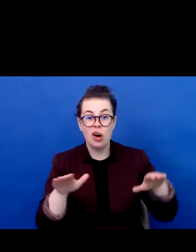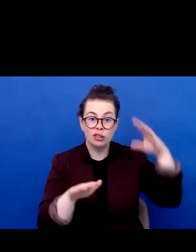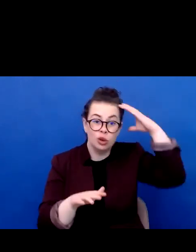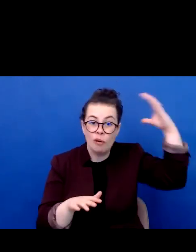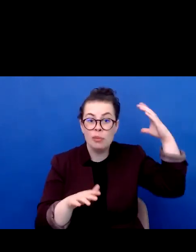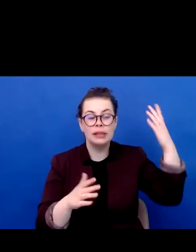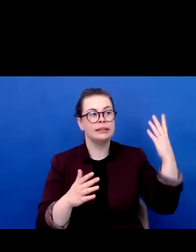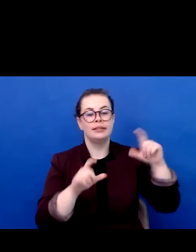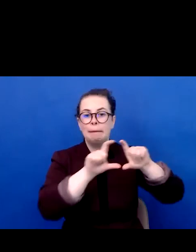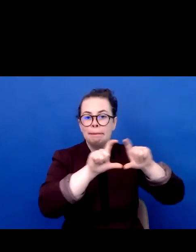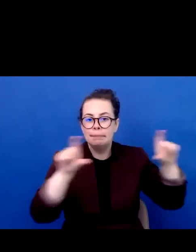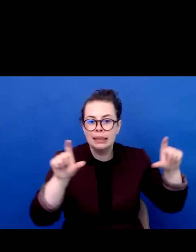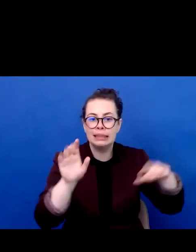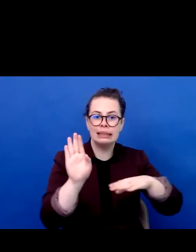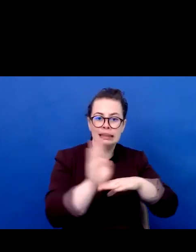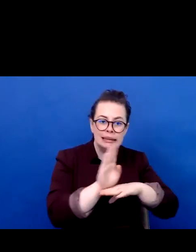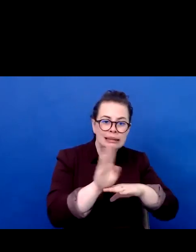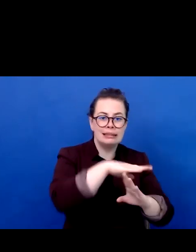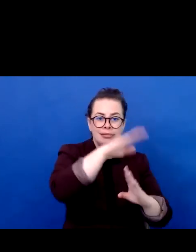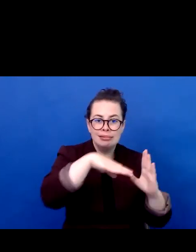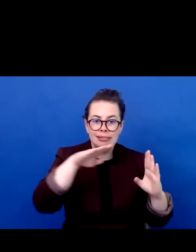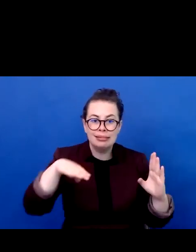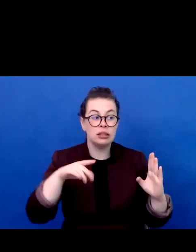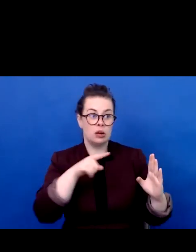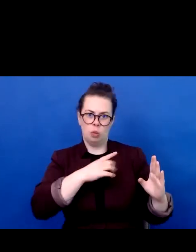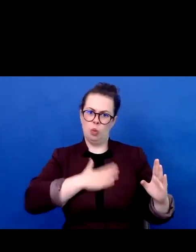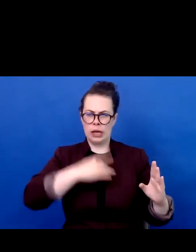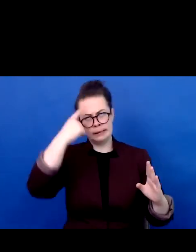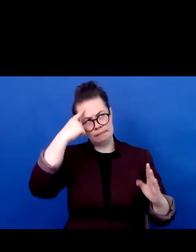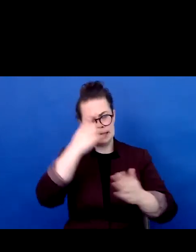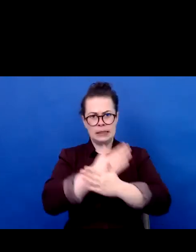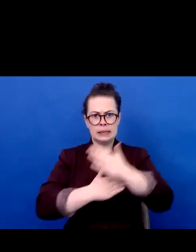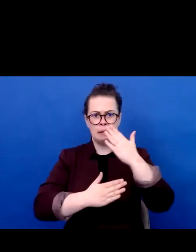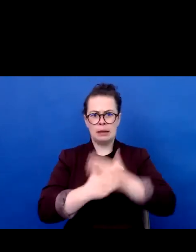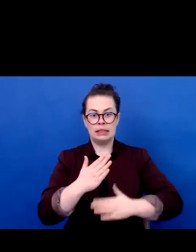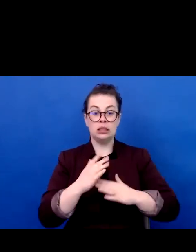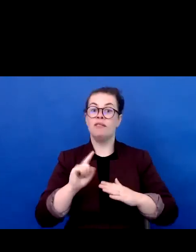should be started with consultation and meaningful participation of persons